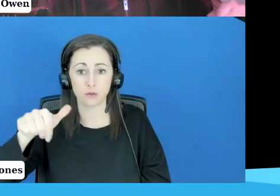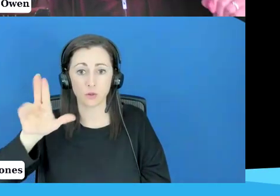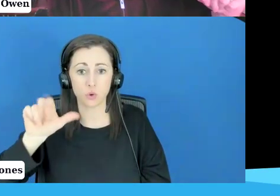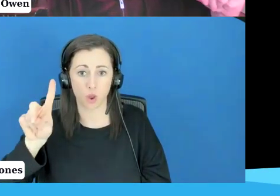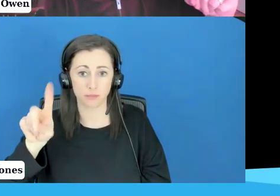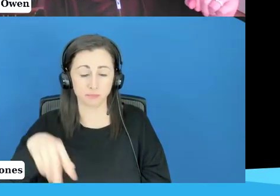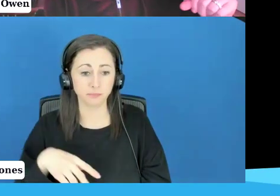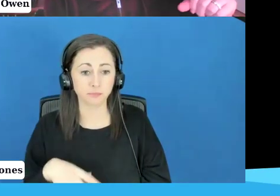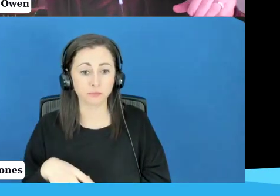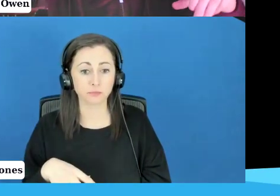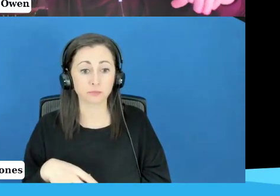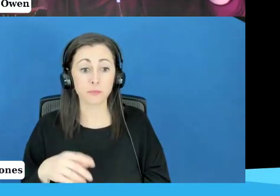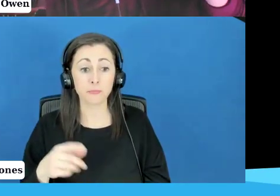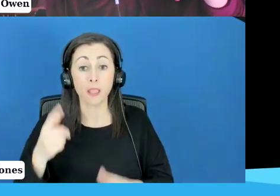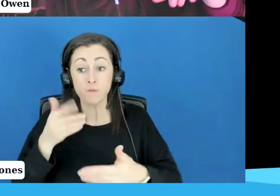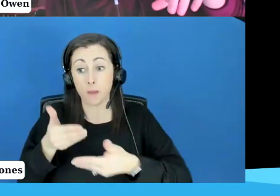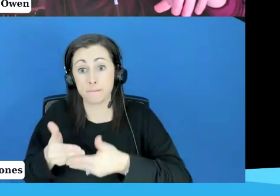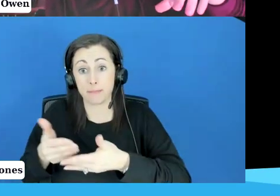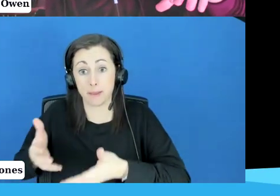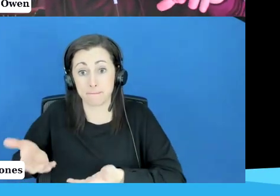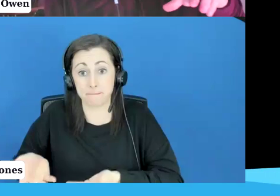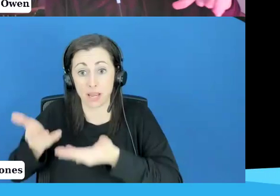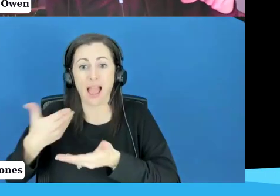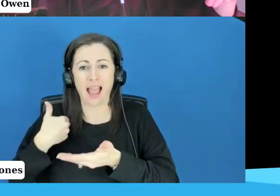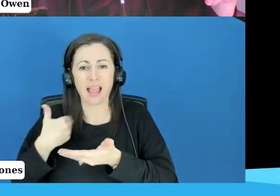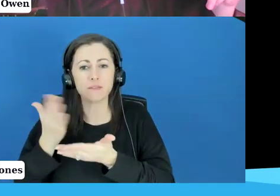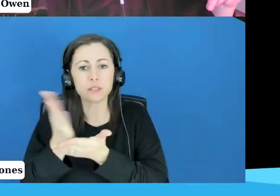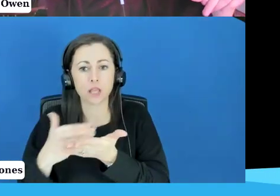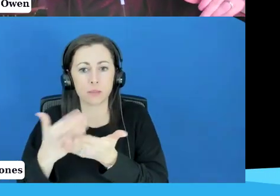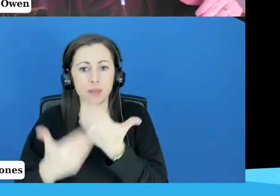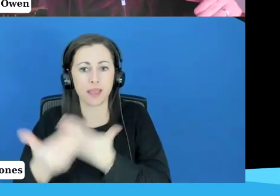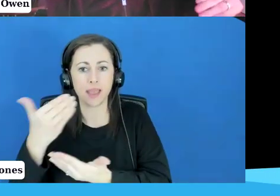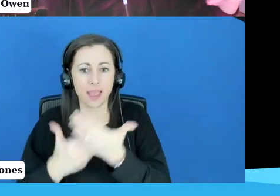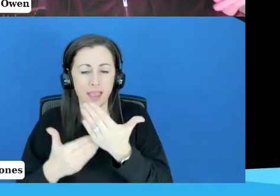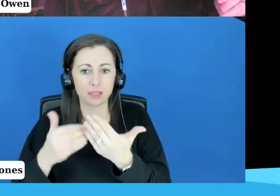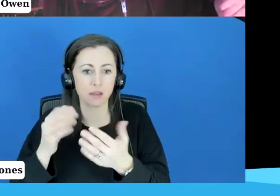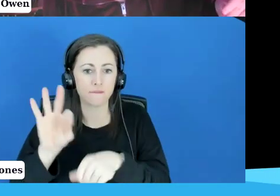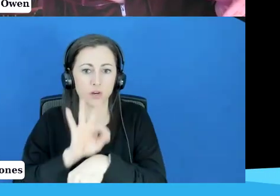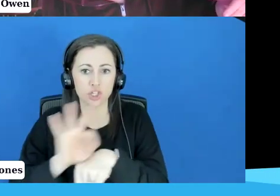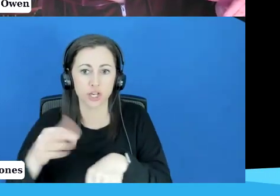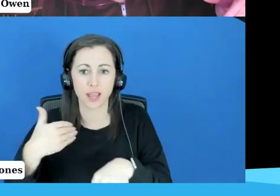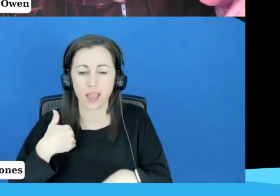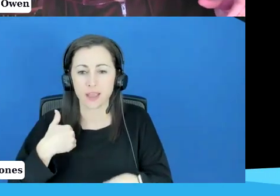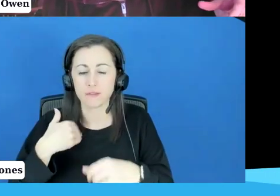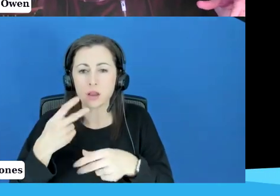To pick up a baby, because I have some hand function, there is something called the Snugglebundl. You could probably use a towel.